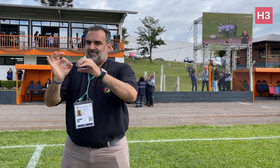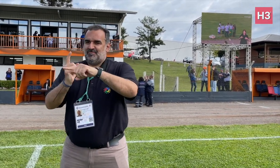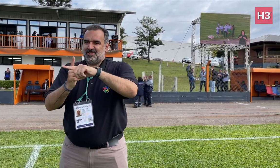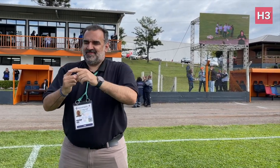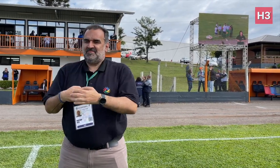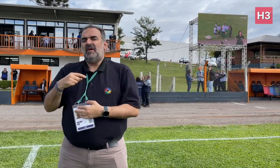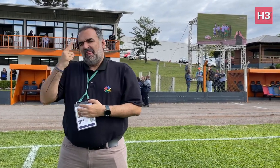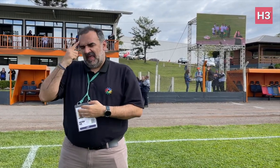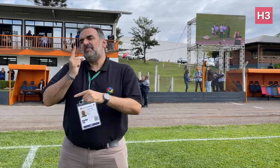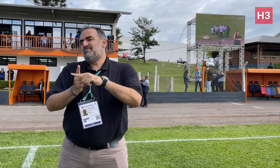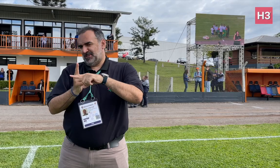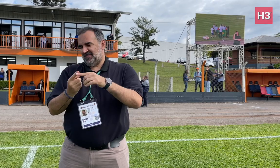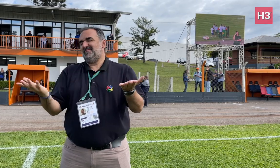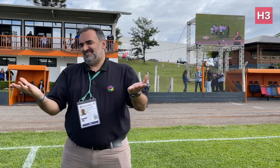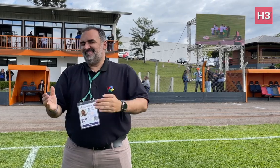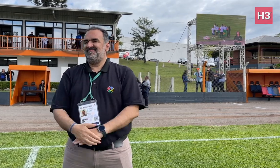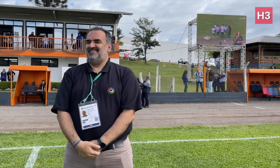I think the outcome will be positive.